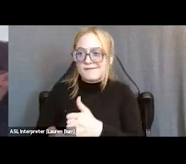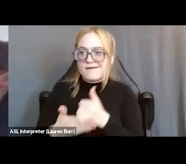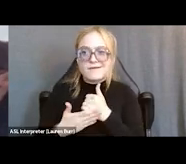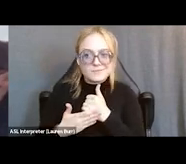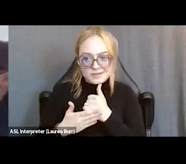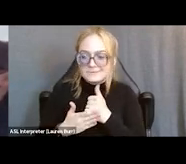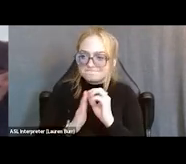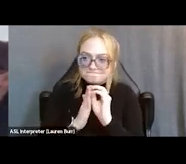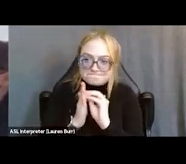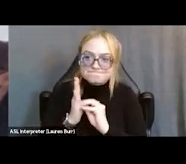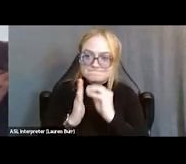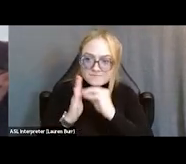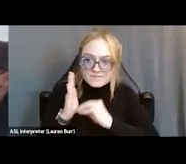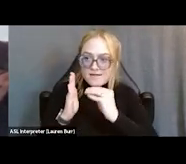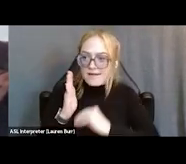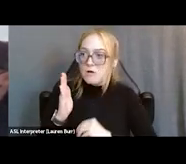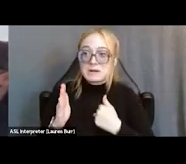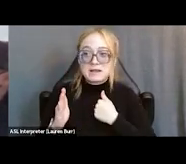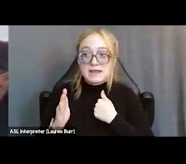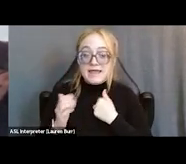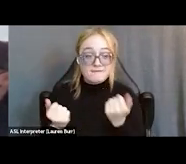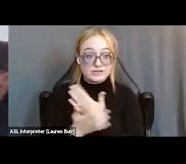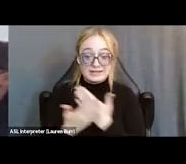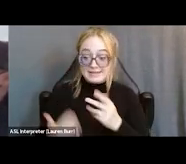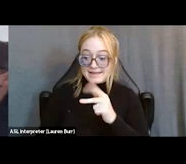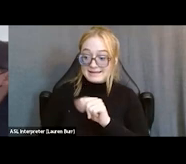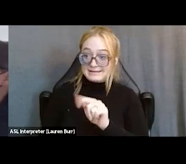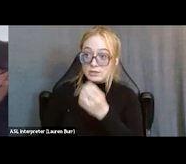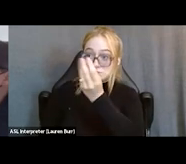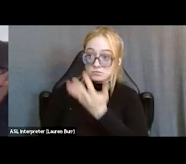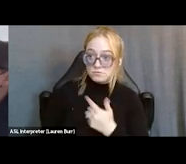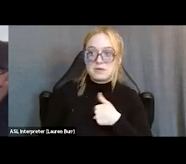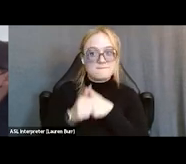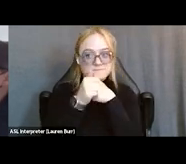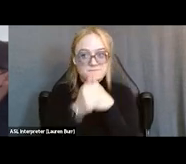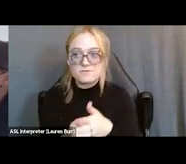And I did everything that she told me to do, even in pain. I did it.